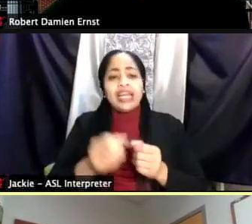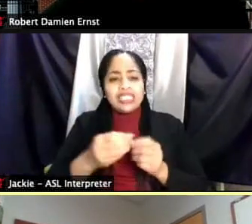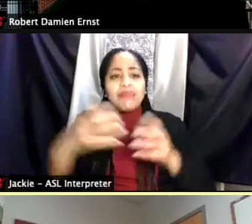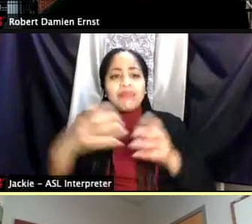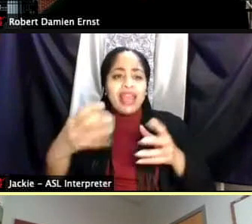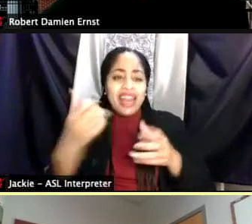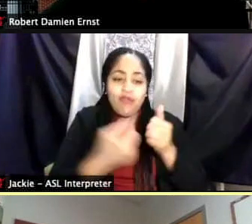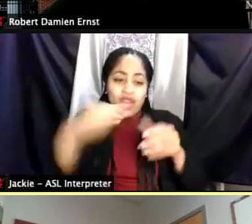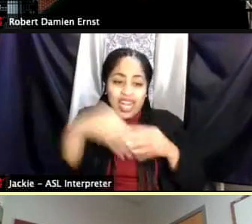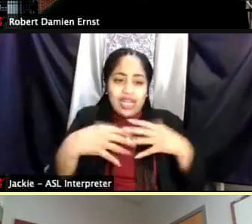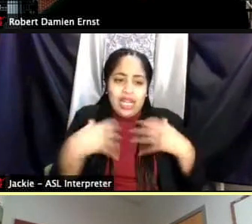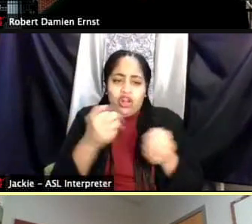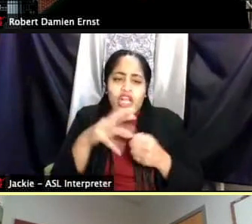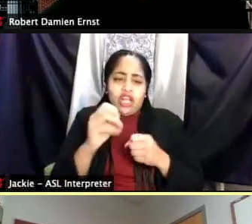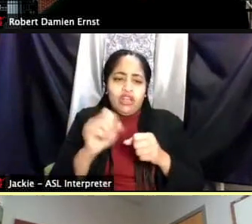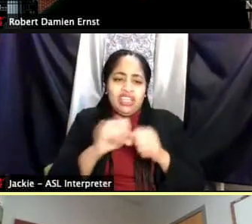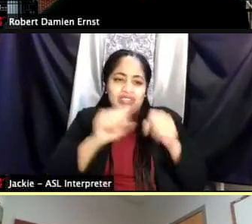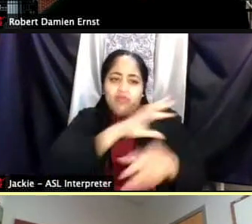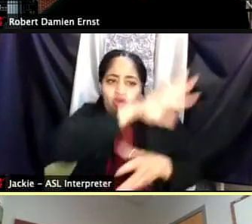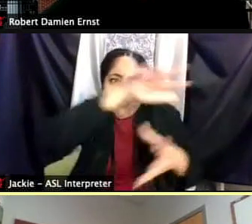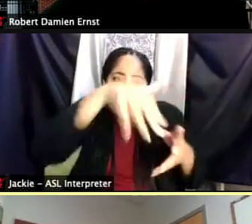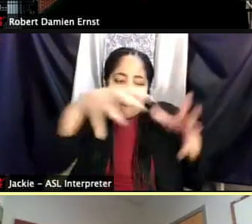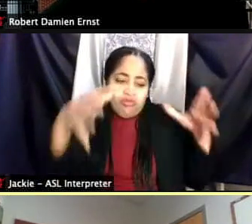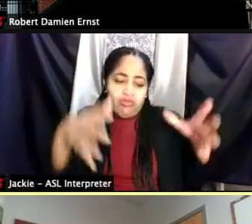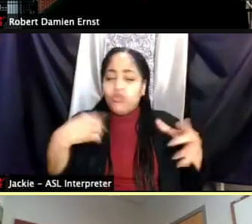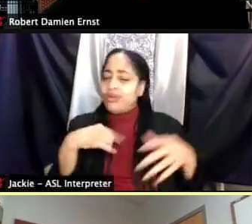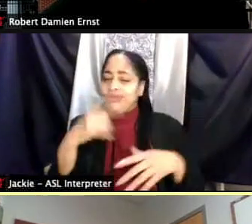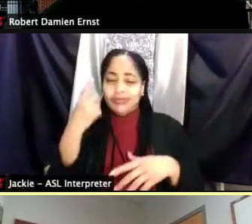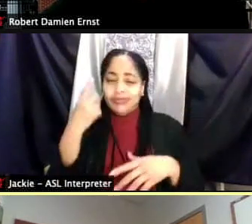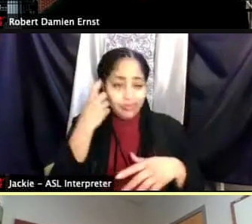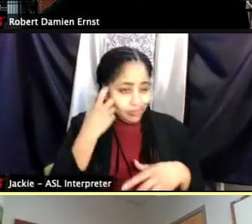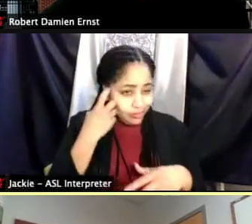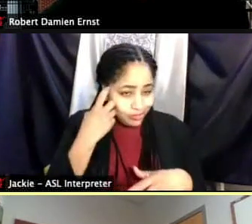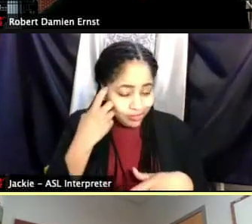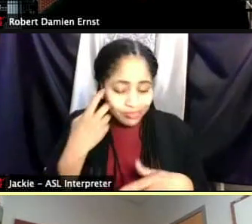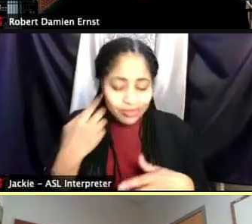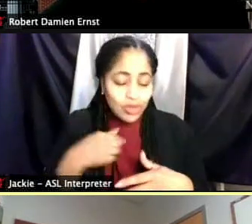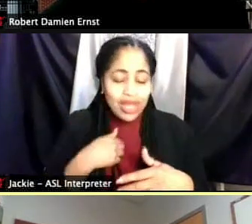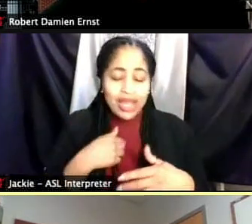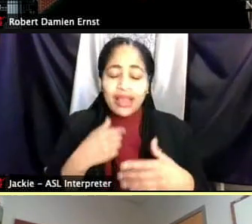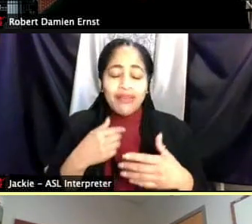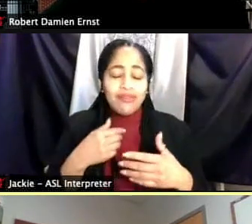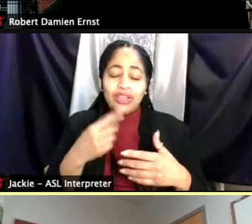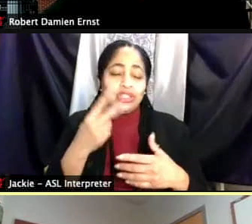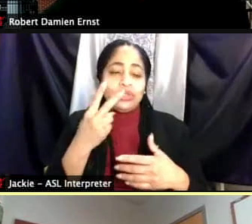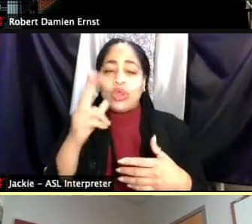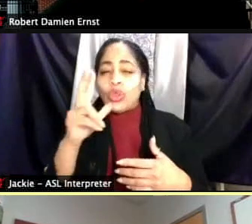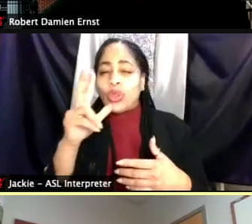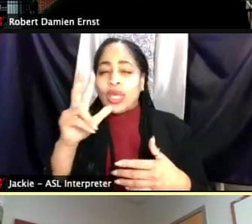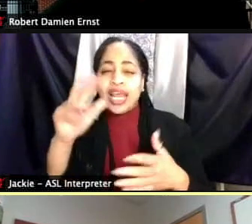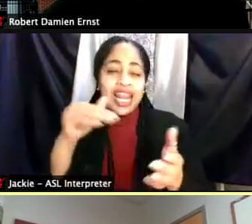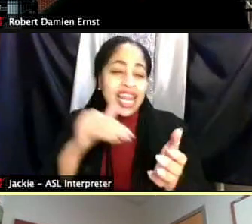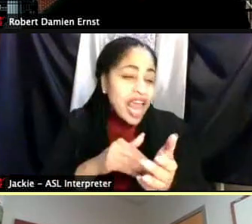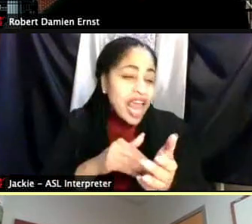And we were just at the cusp. We have several, maybe two or three thousand people left in that group, but we vaccinated,